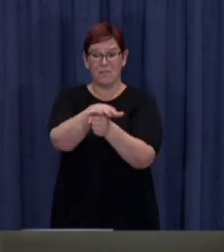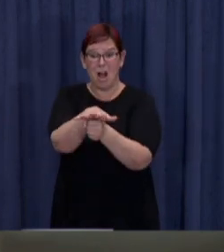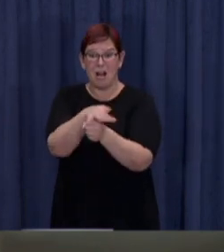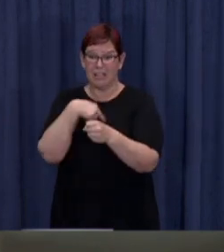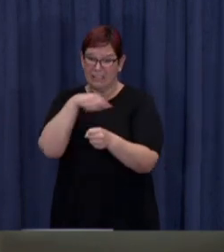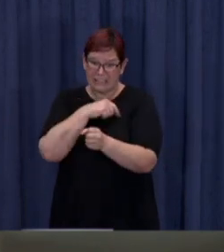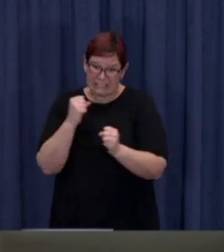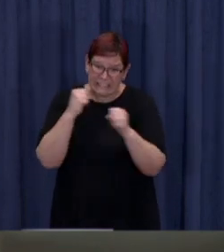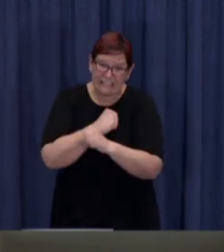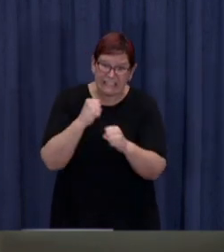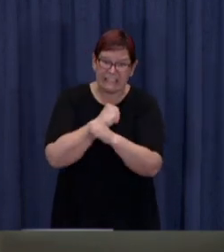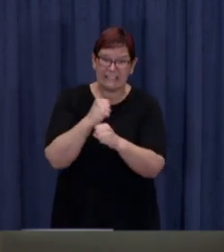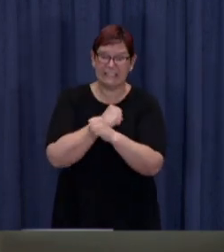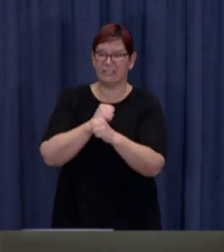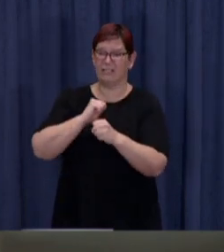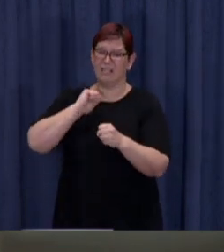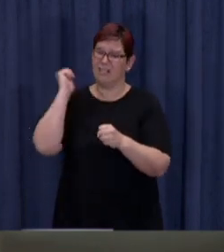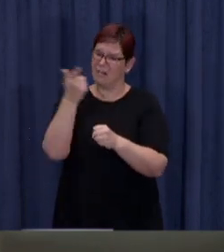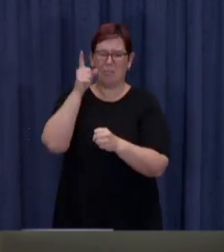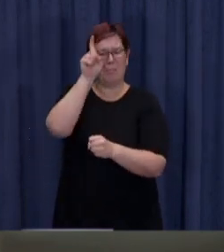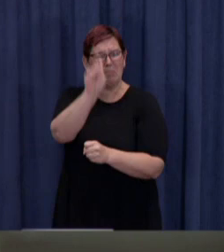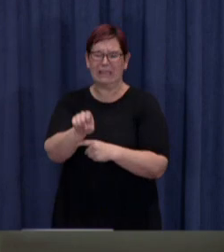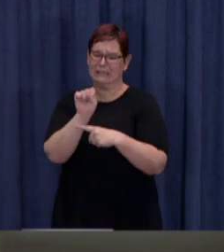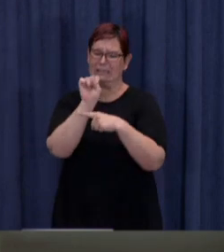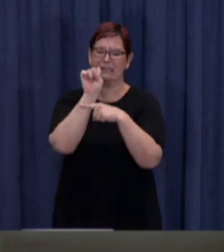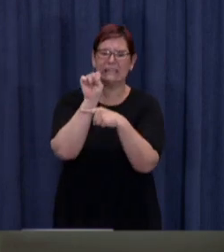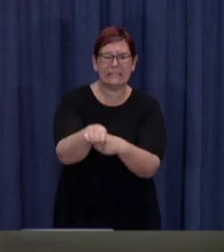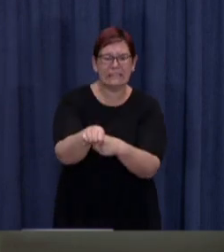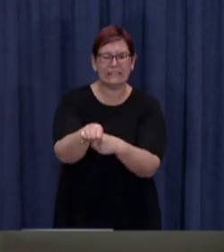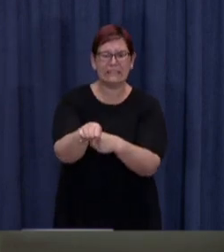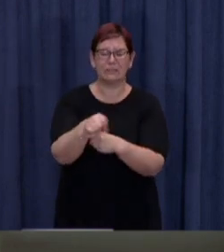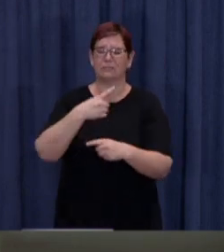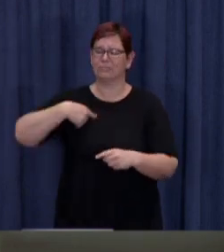joined together to do what's right and to do what has been advised to us by the